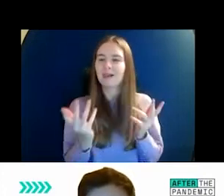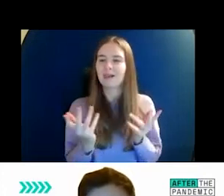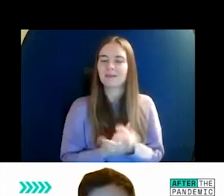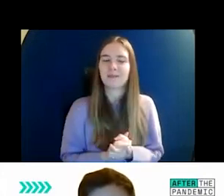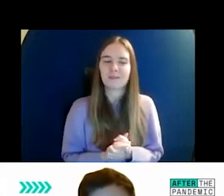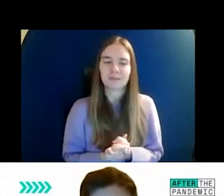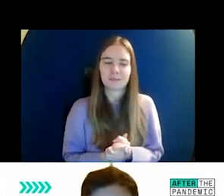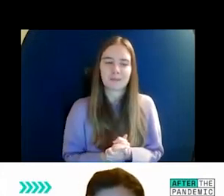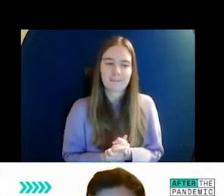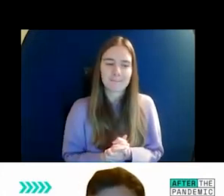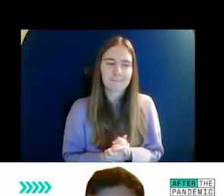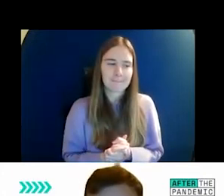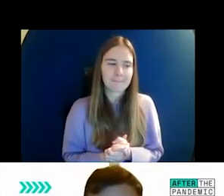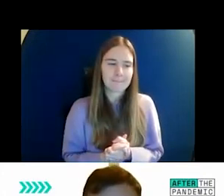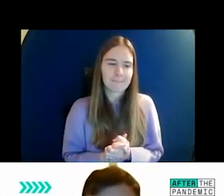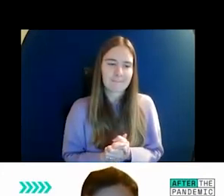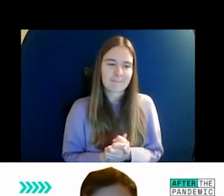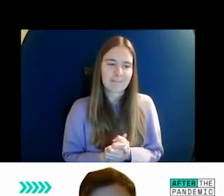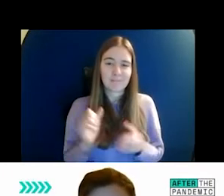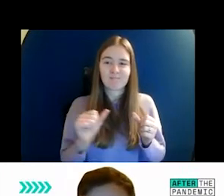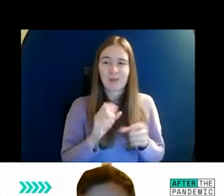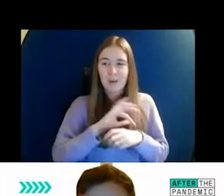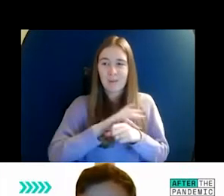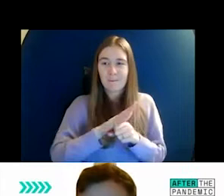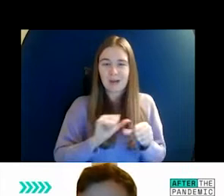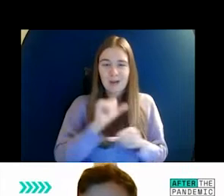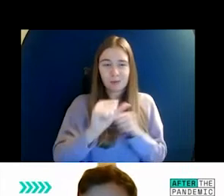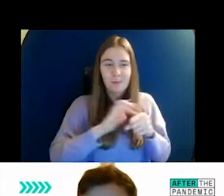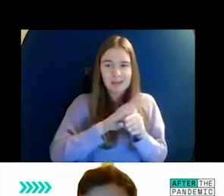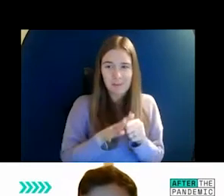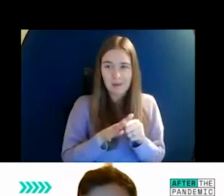So After the Pandemic began last year in April, 2020.